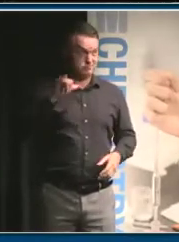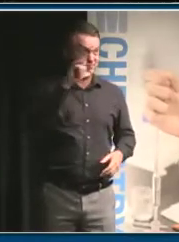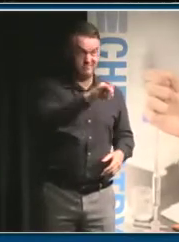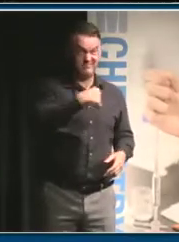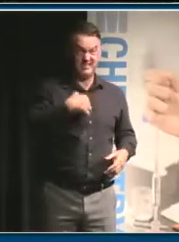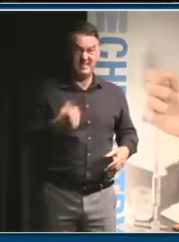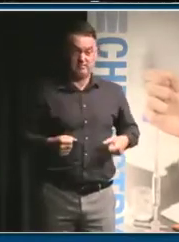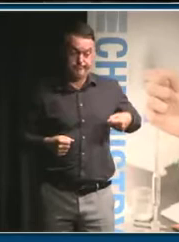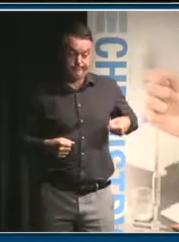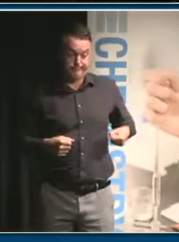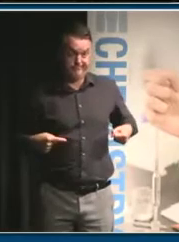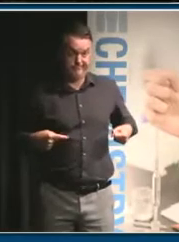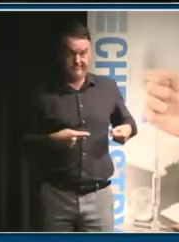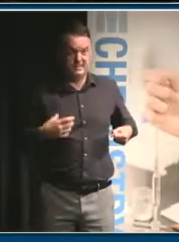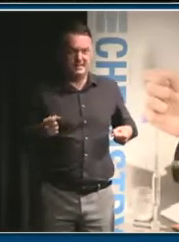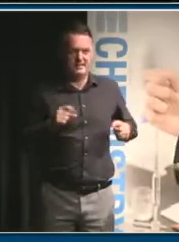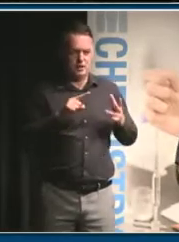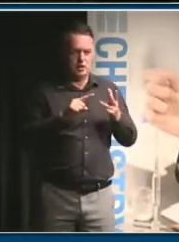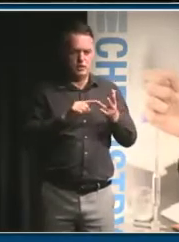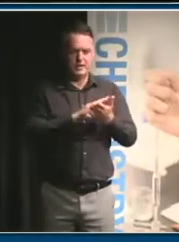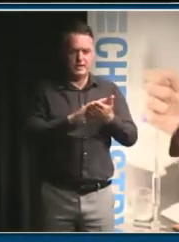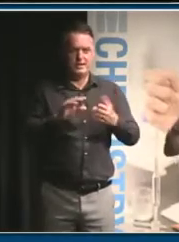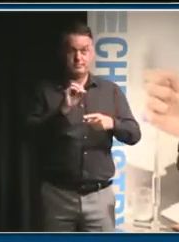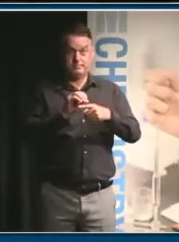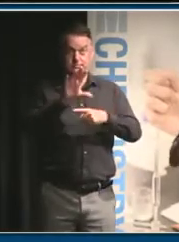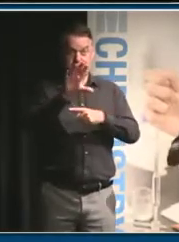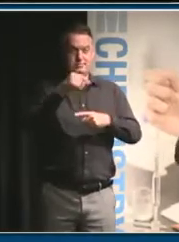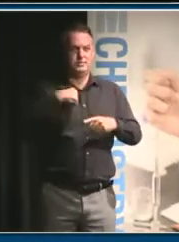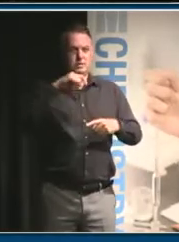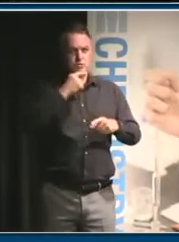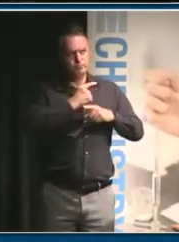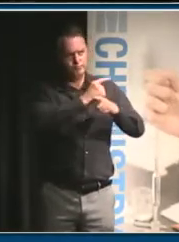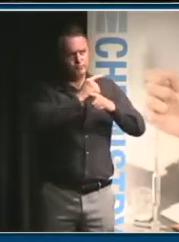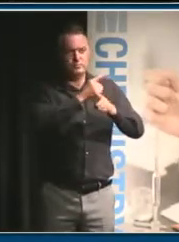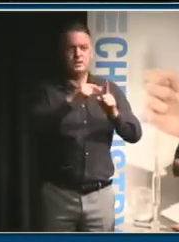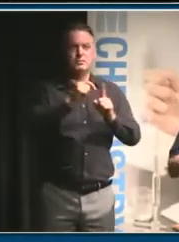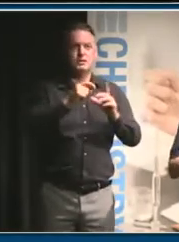overhead transparencies and I’m going to go meet the EPA’s and talk about this thing.